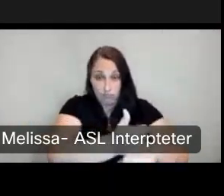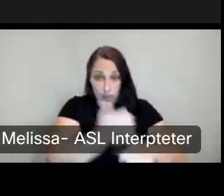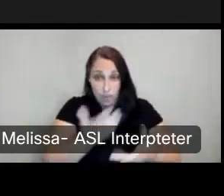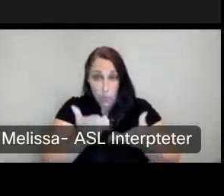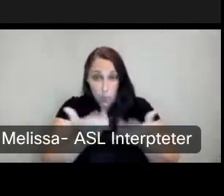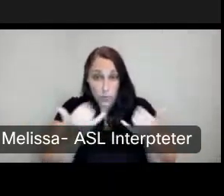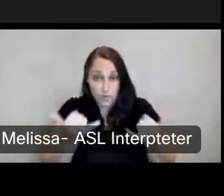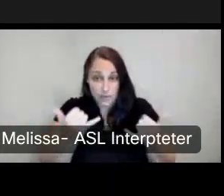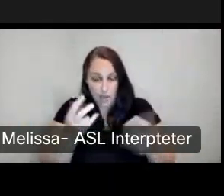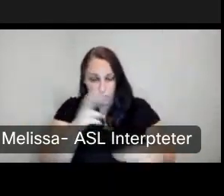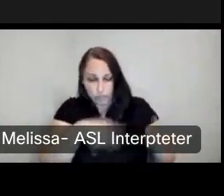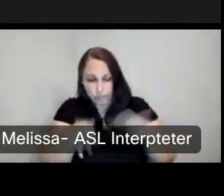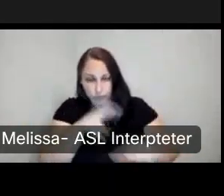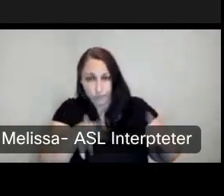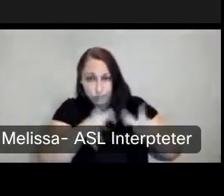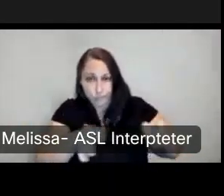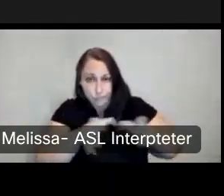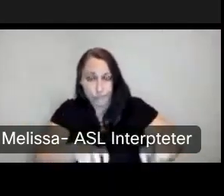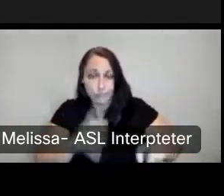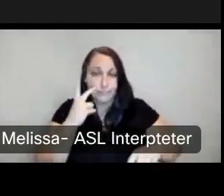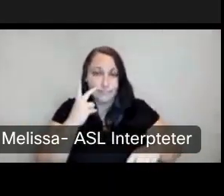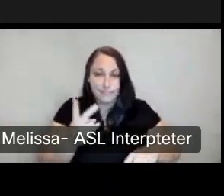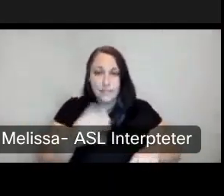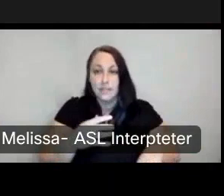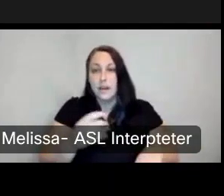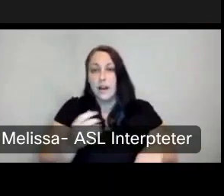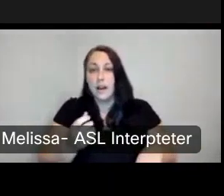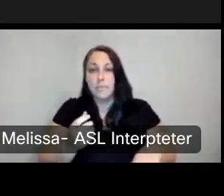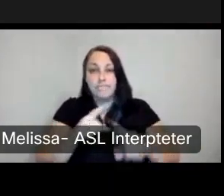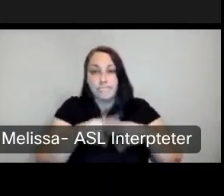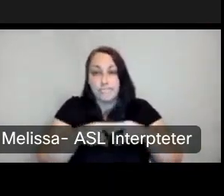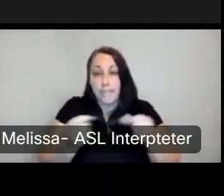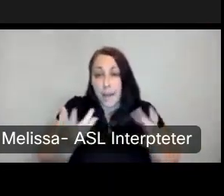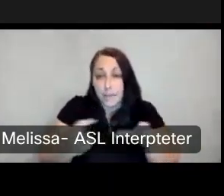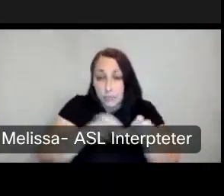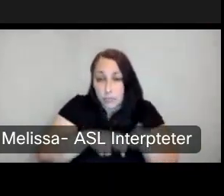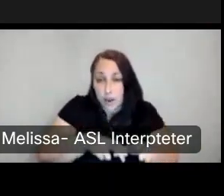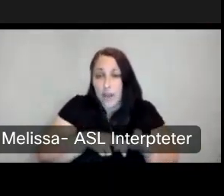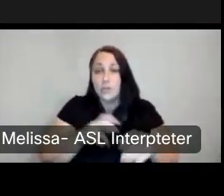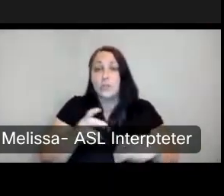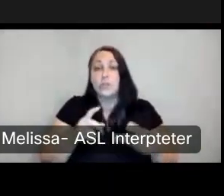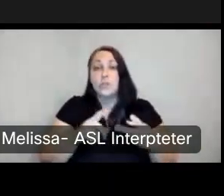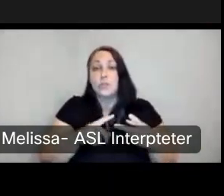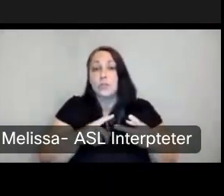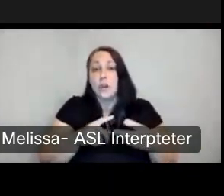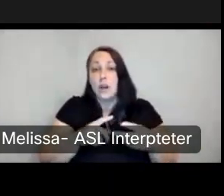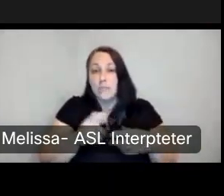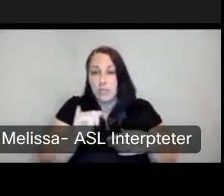and assessed them based off total ridership most of them were um pretty low in ridership and most